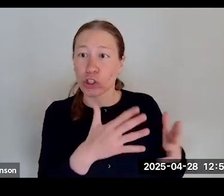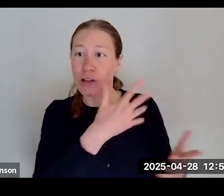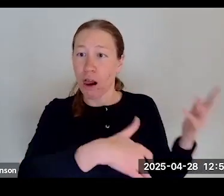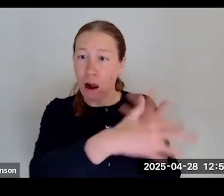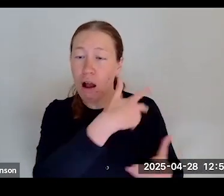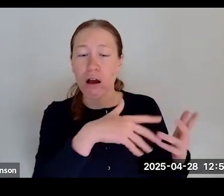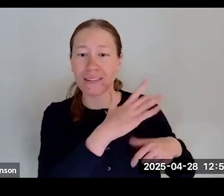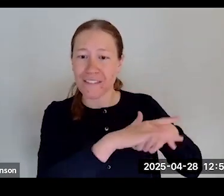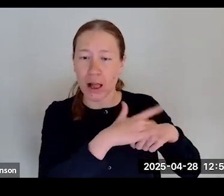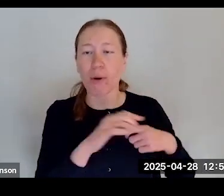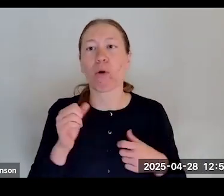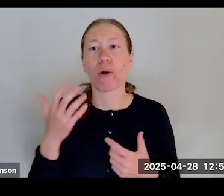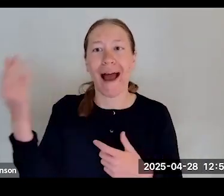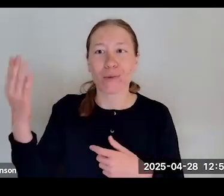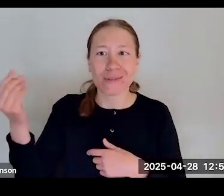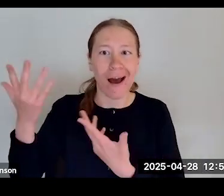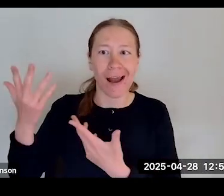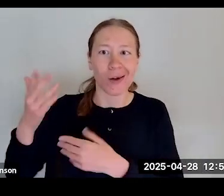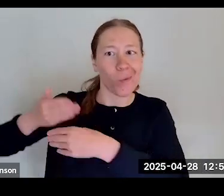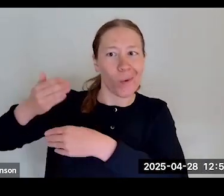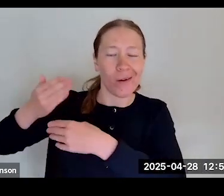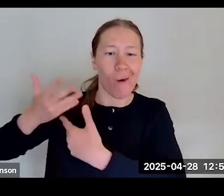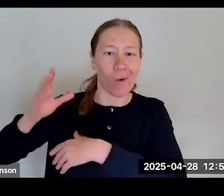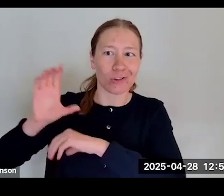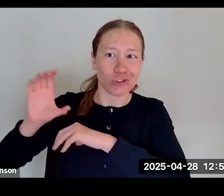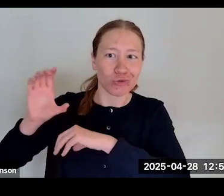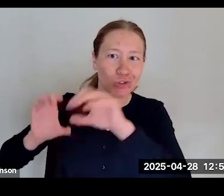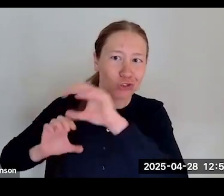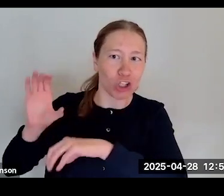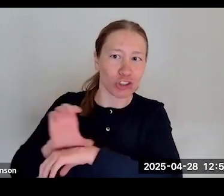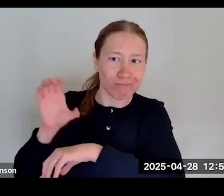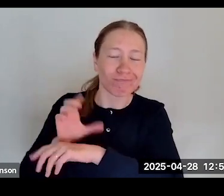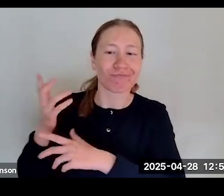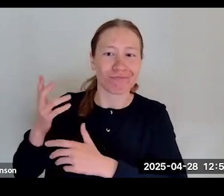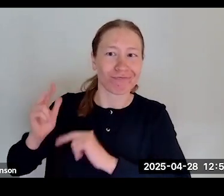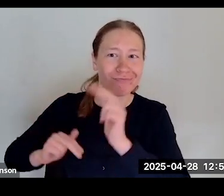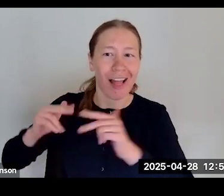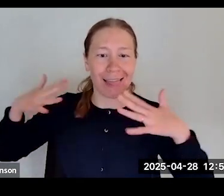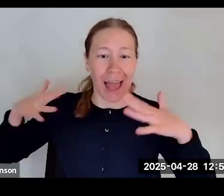and there's construction happening outside. This employee also talked about how the heat was increasing their symptoms